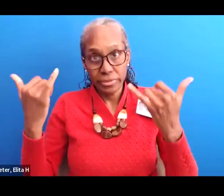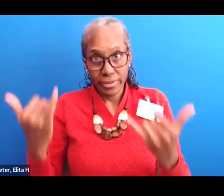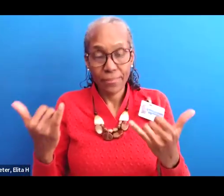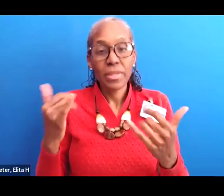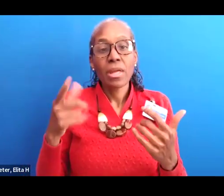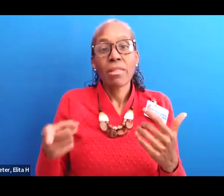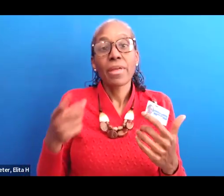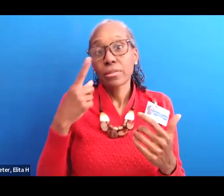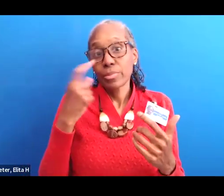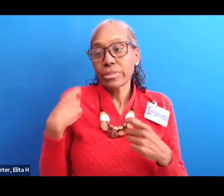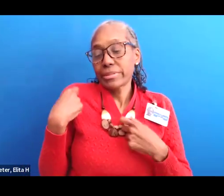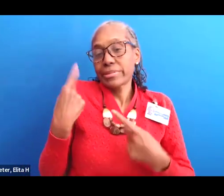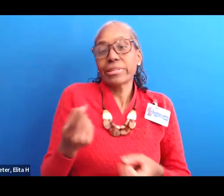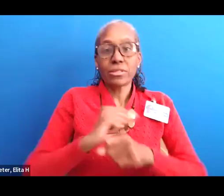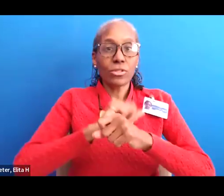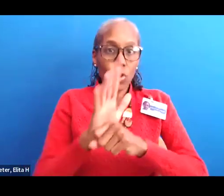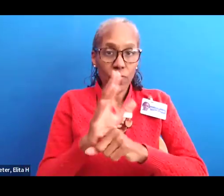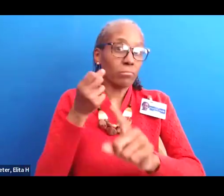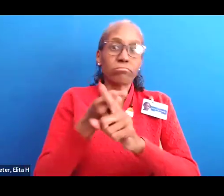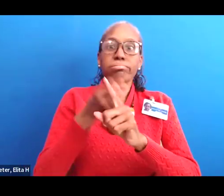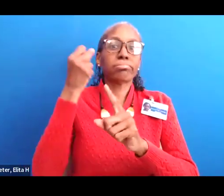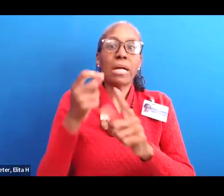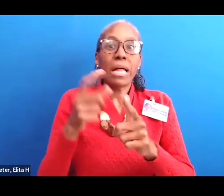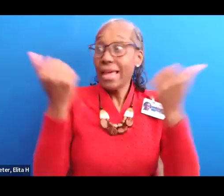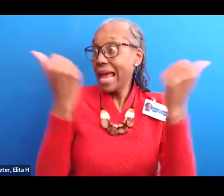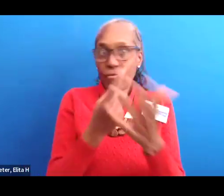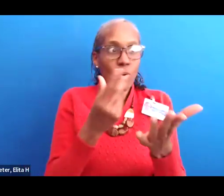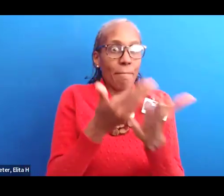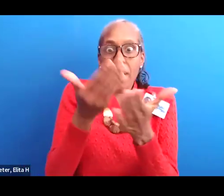That was since the COVID, when the COVID came out, everybody was